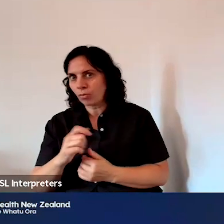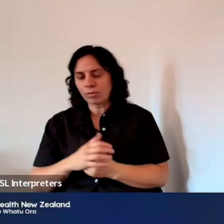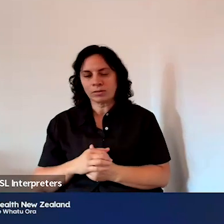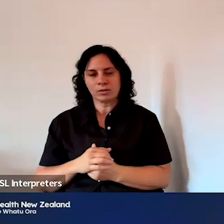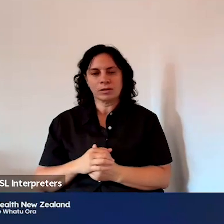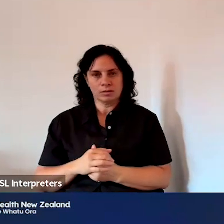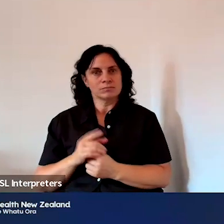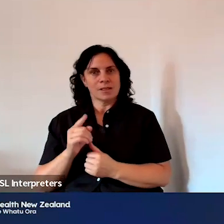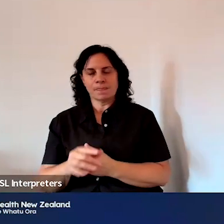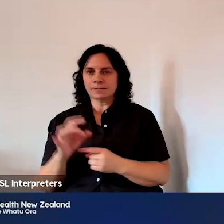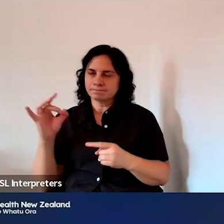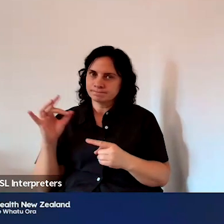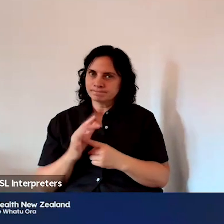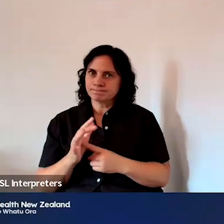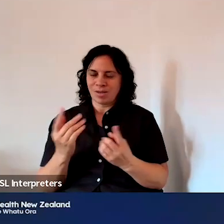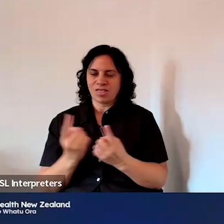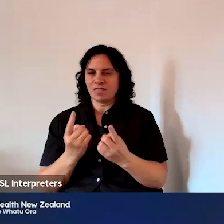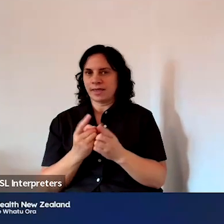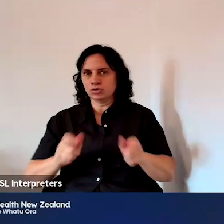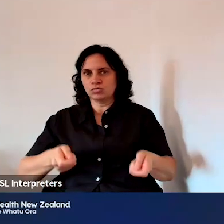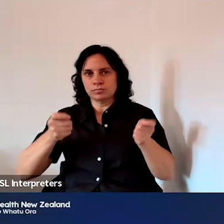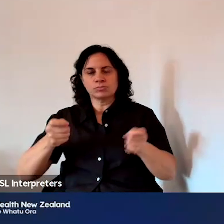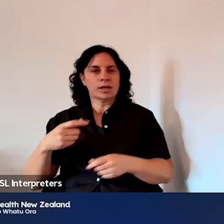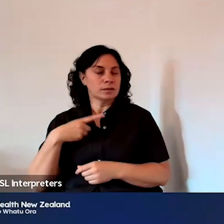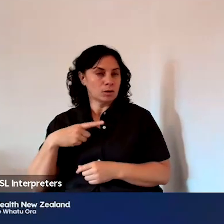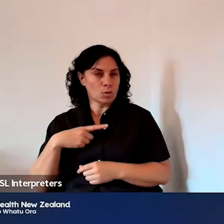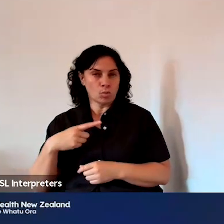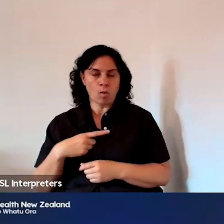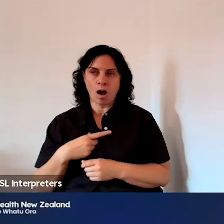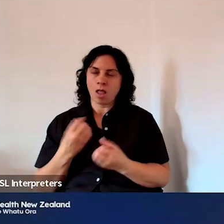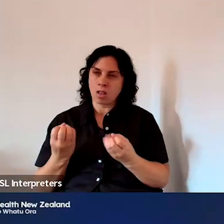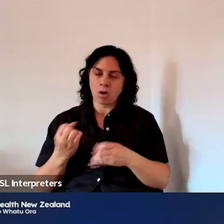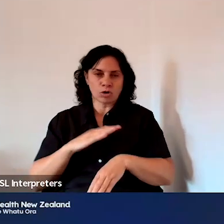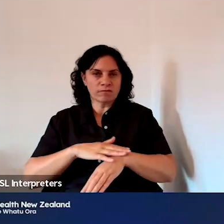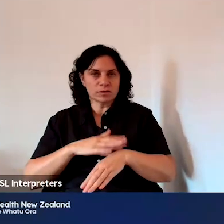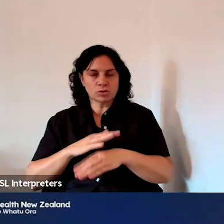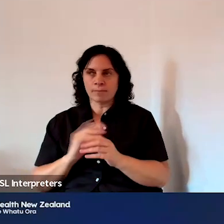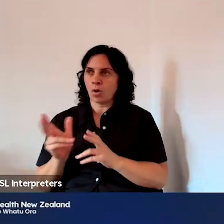crucial thing to highlight because we so often hear about, negative,